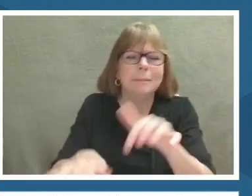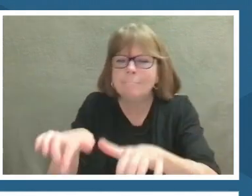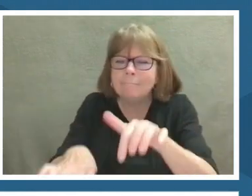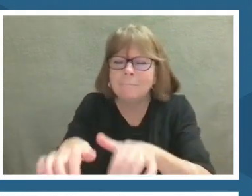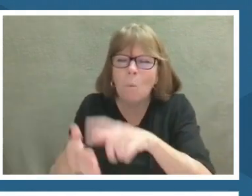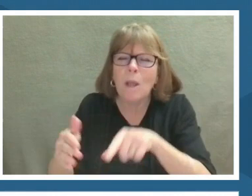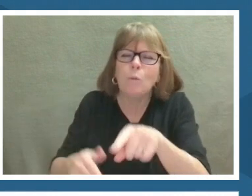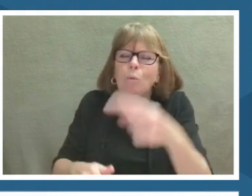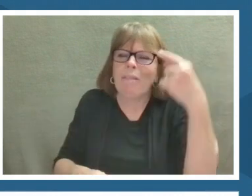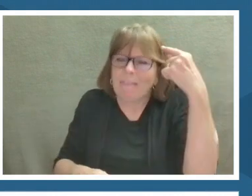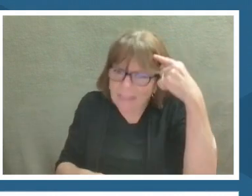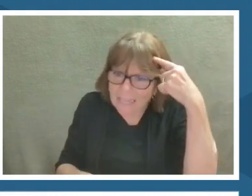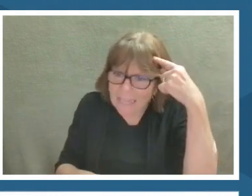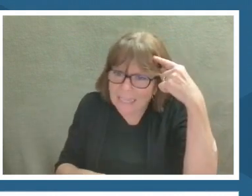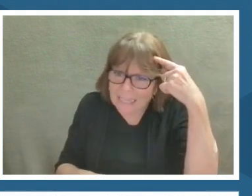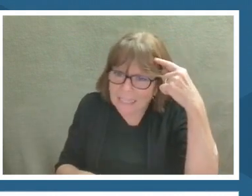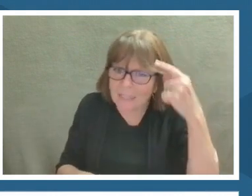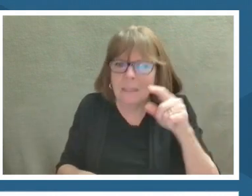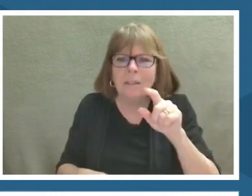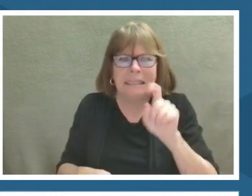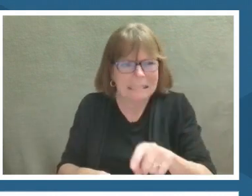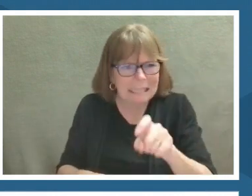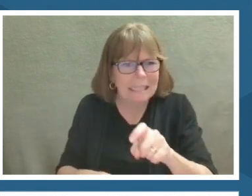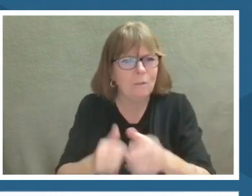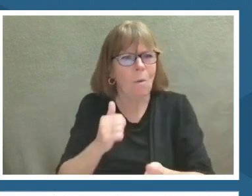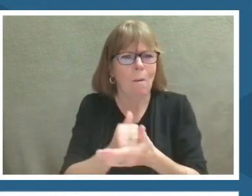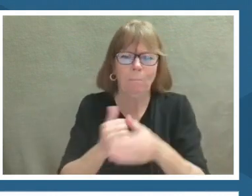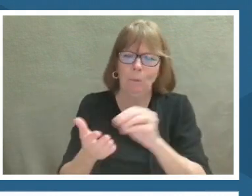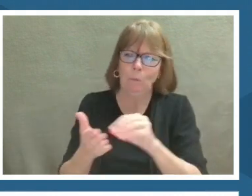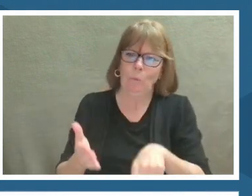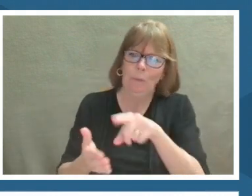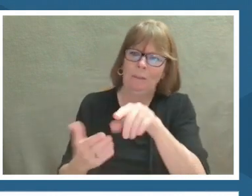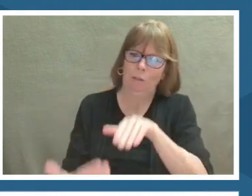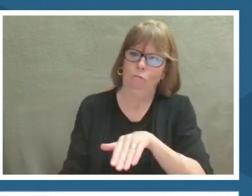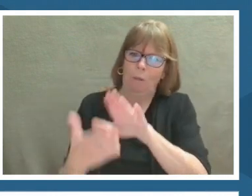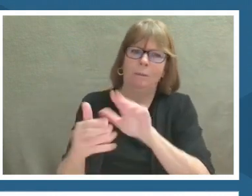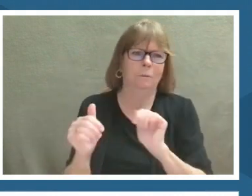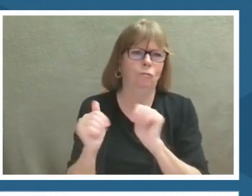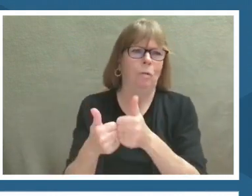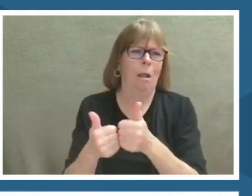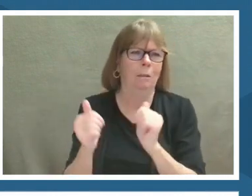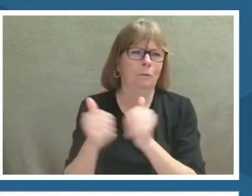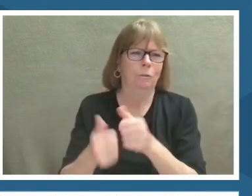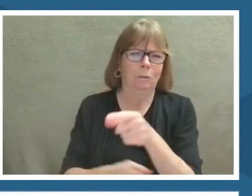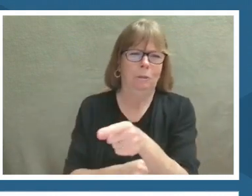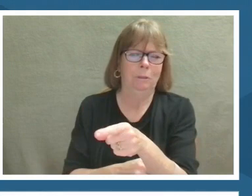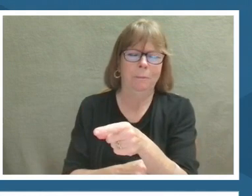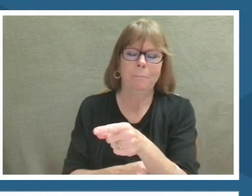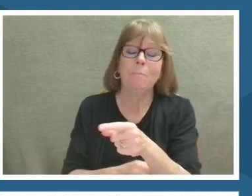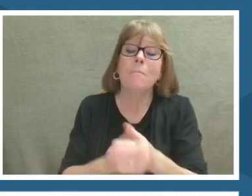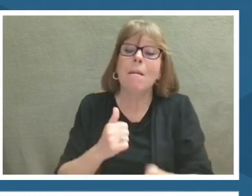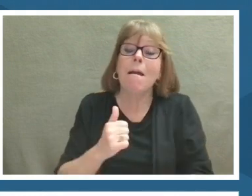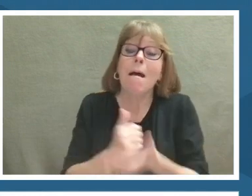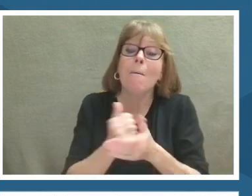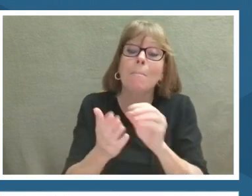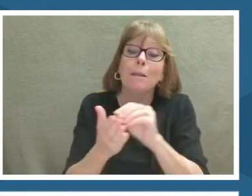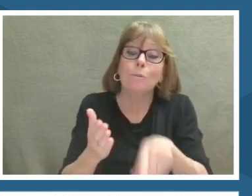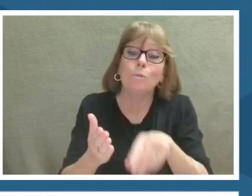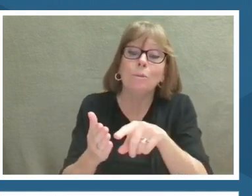students address these challenges and to help students find